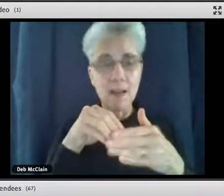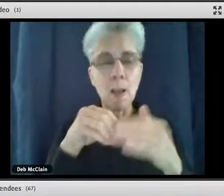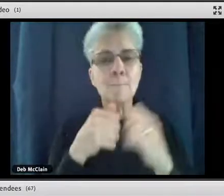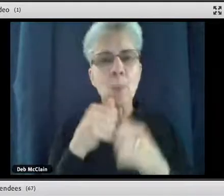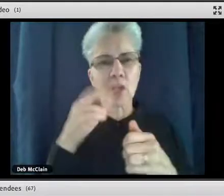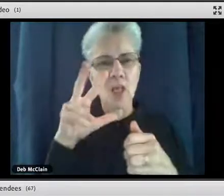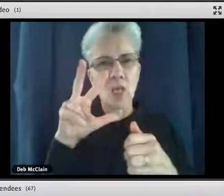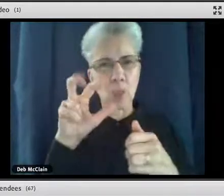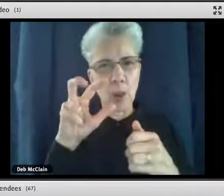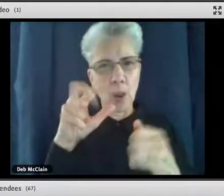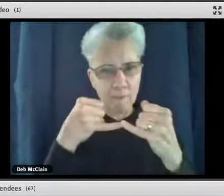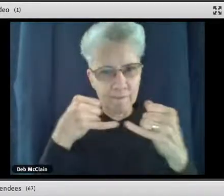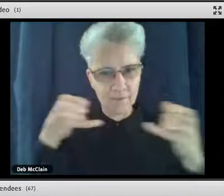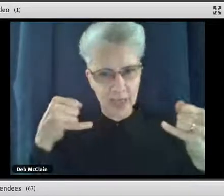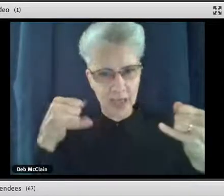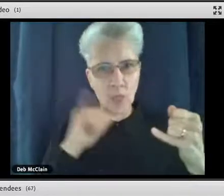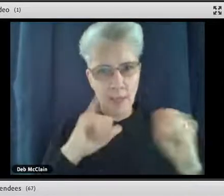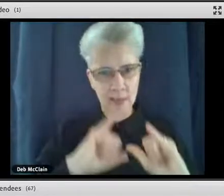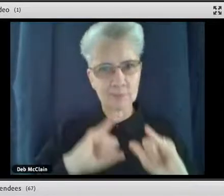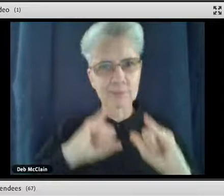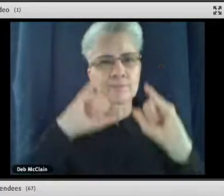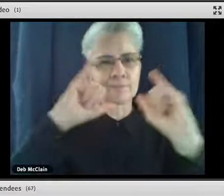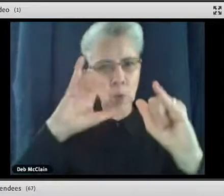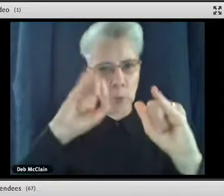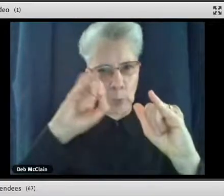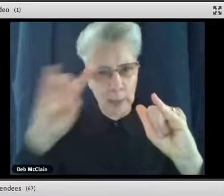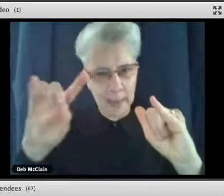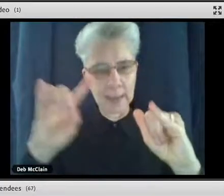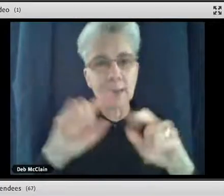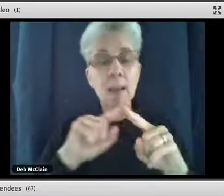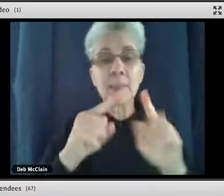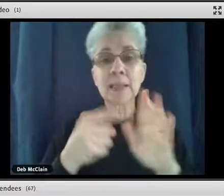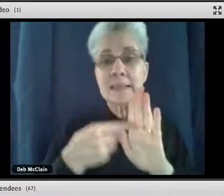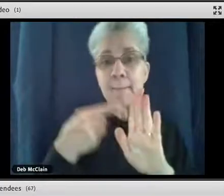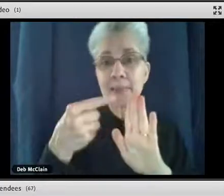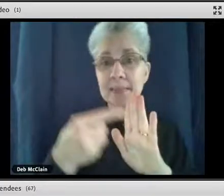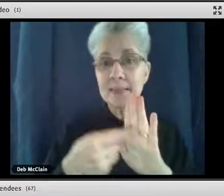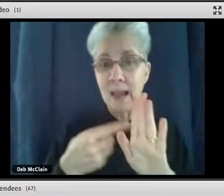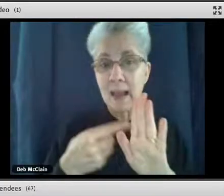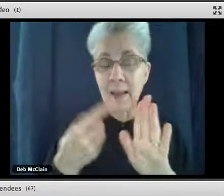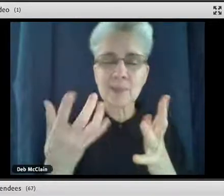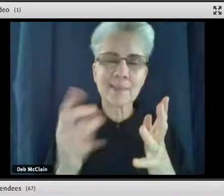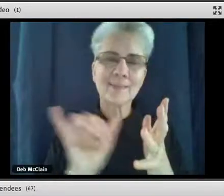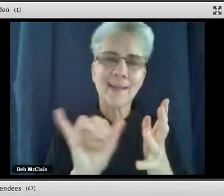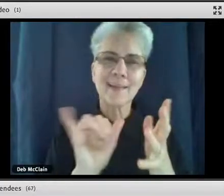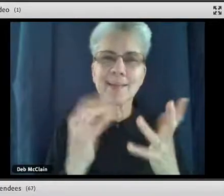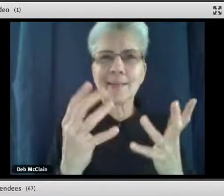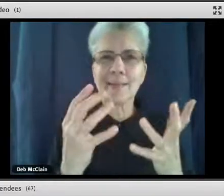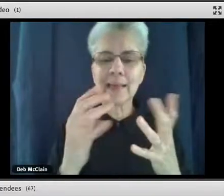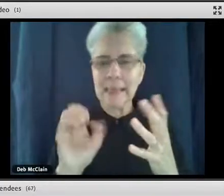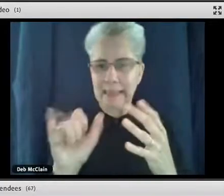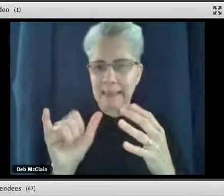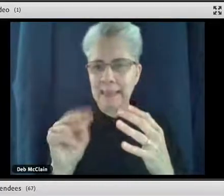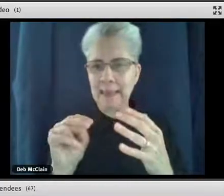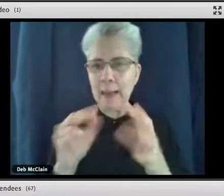So whatever's in the -- Mostly the 300 "b," right, and the physical description. But sometimes --